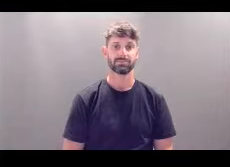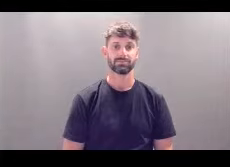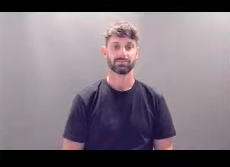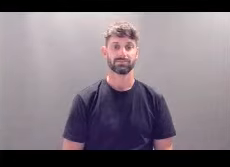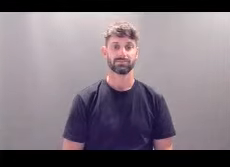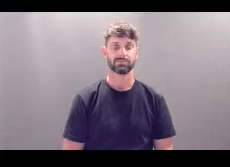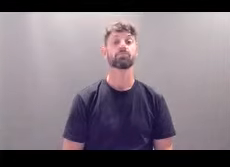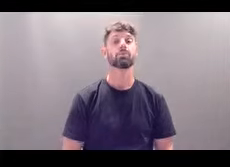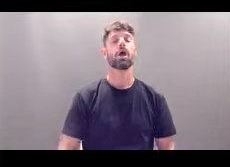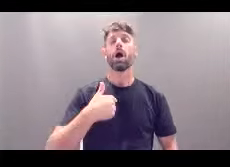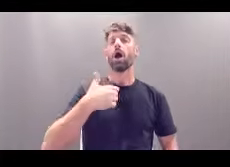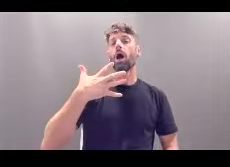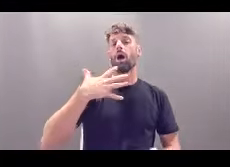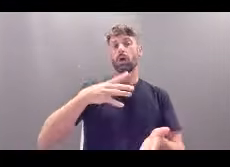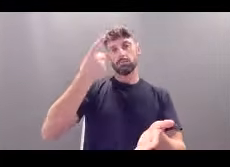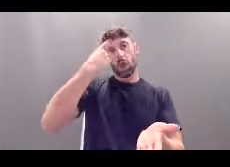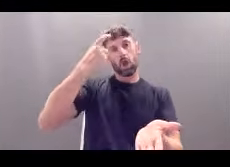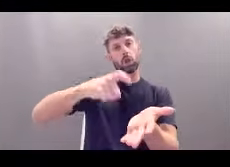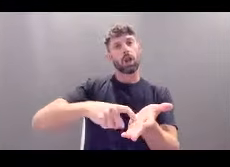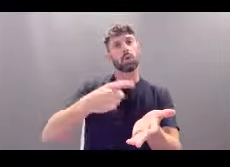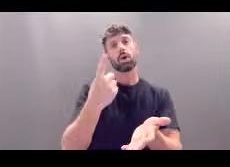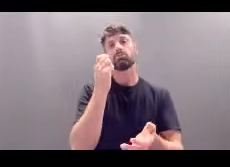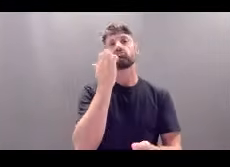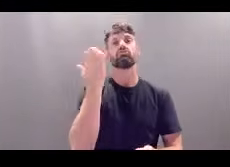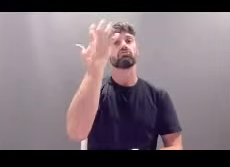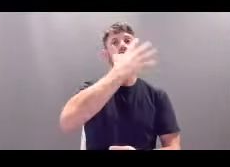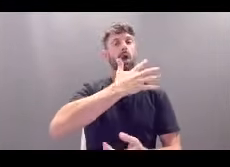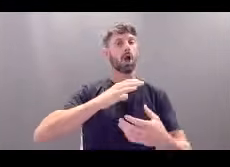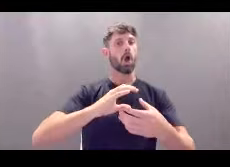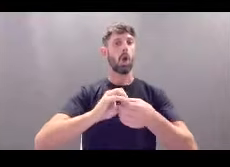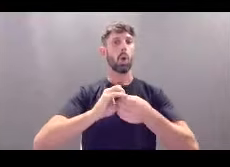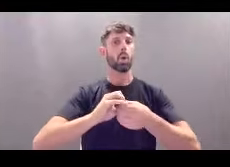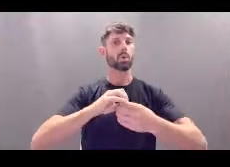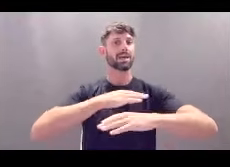I would like to acknowledge the Traditional Owners and Custodians of the Country on which we meet